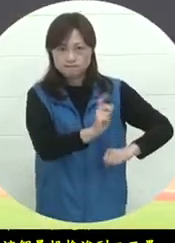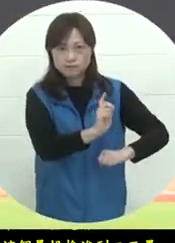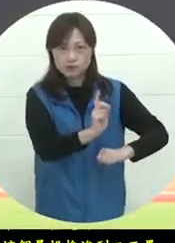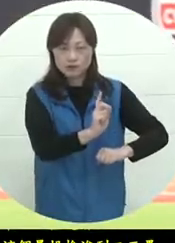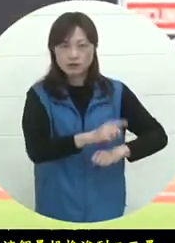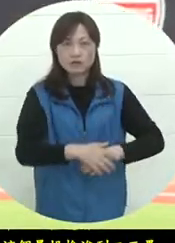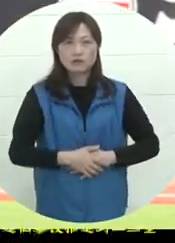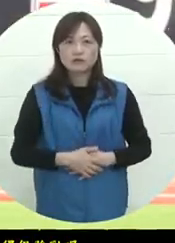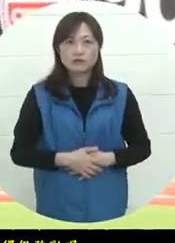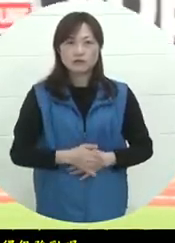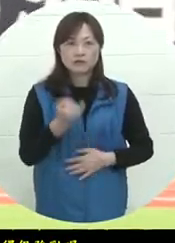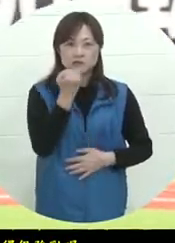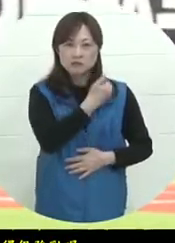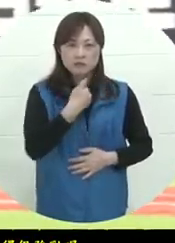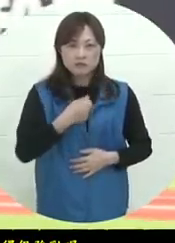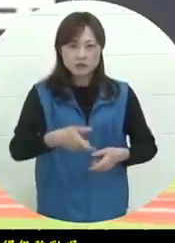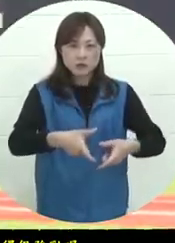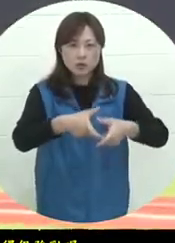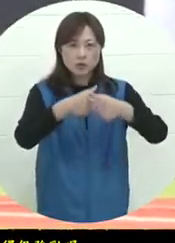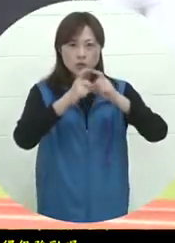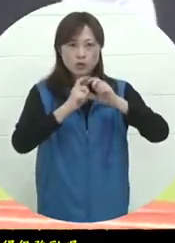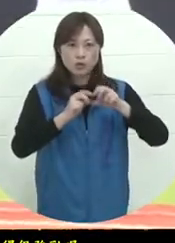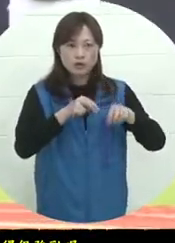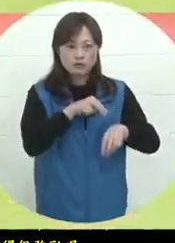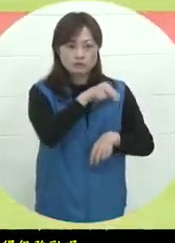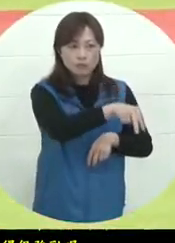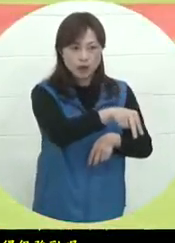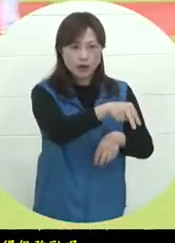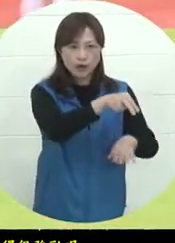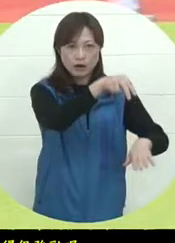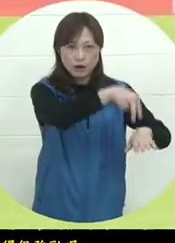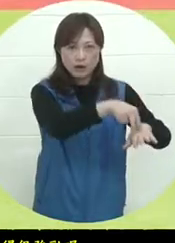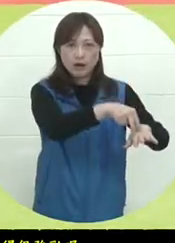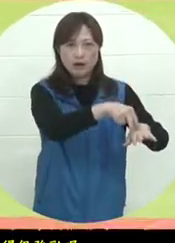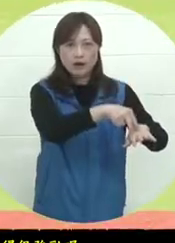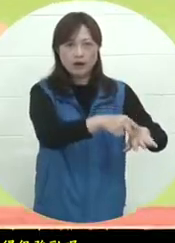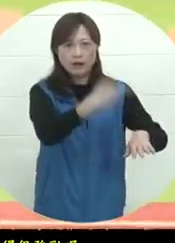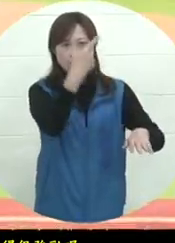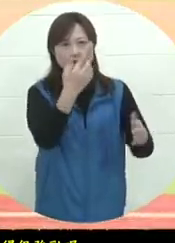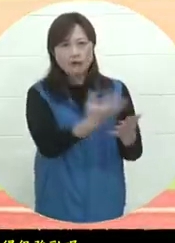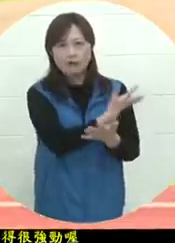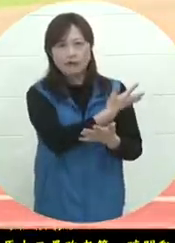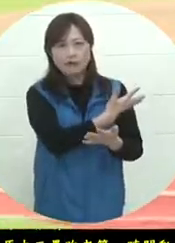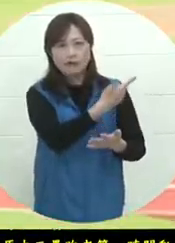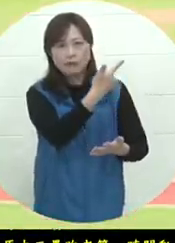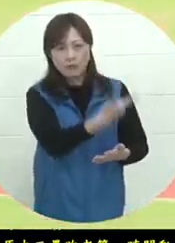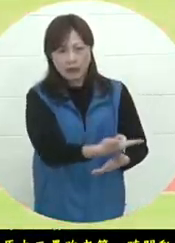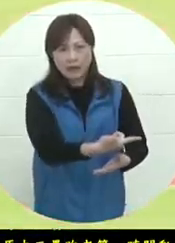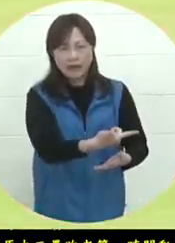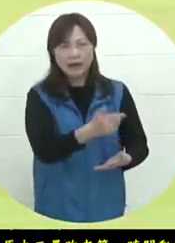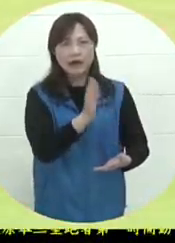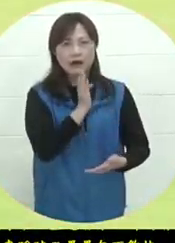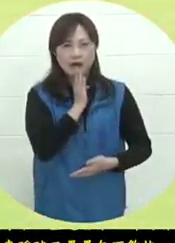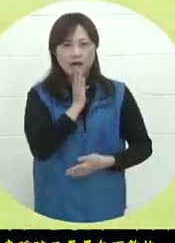move and stepped on the third base bag . This is a pity because at this distance,